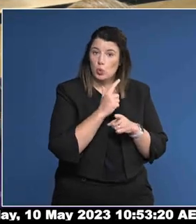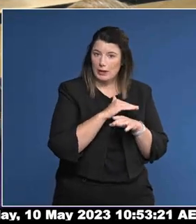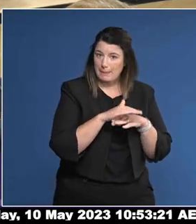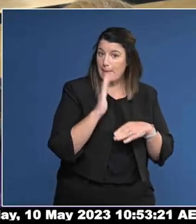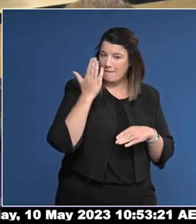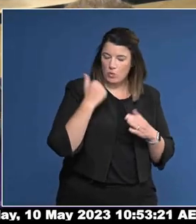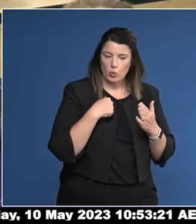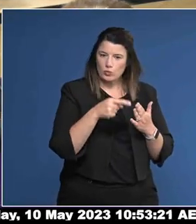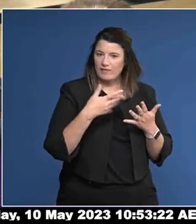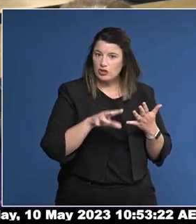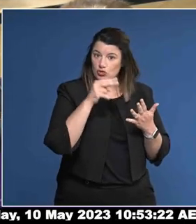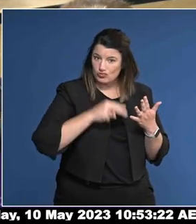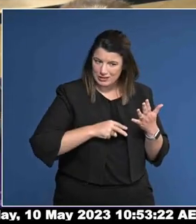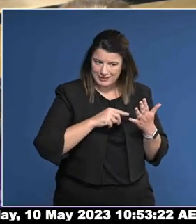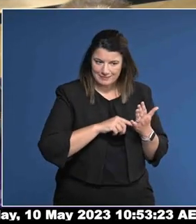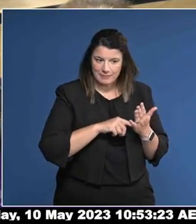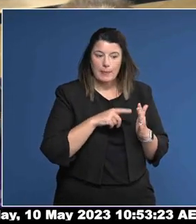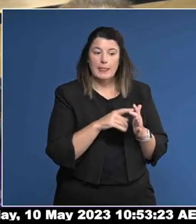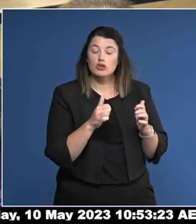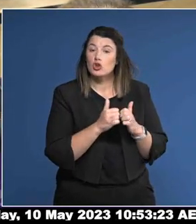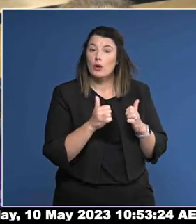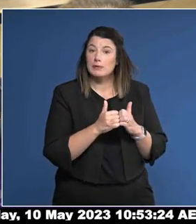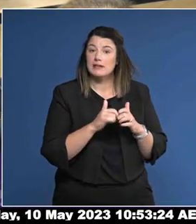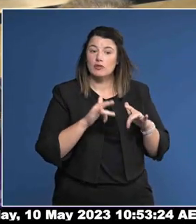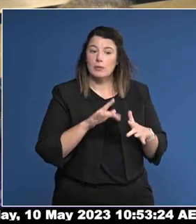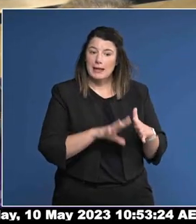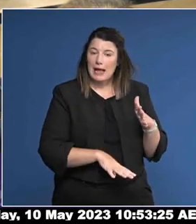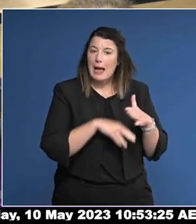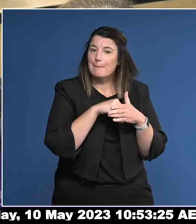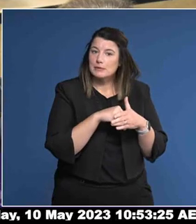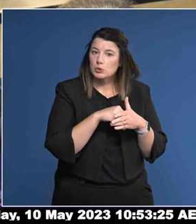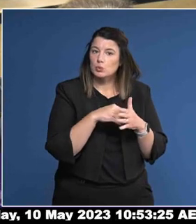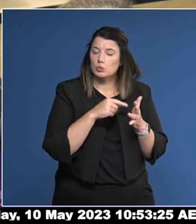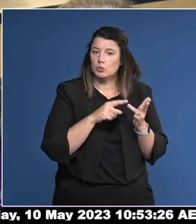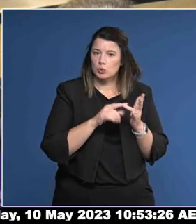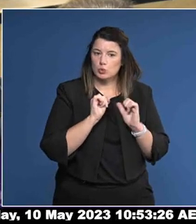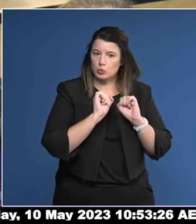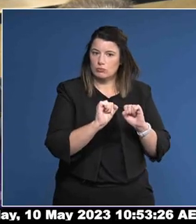Commissioners, I understand that the documents have not been uploaded yet to the hearing bundle.